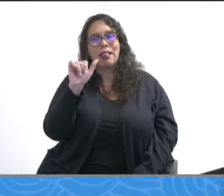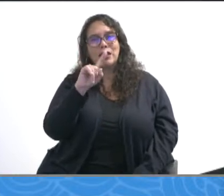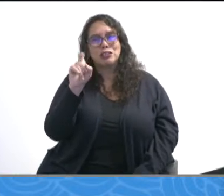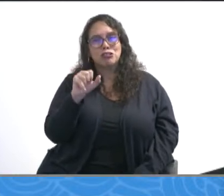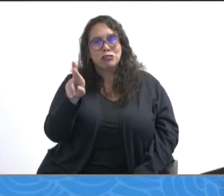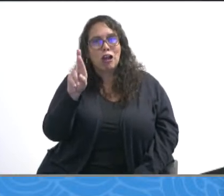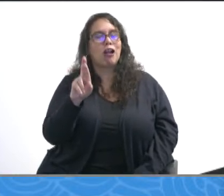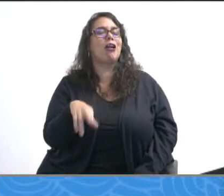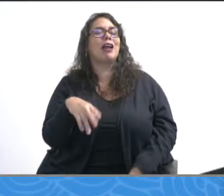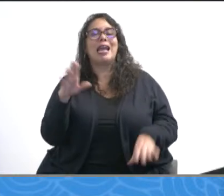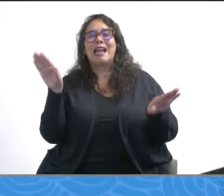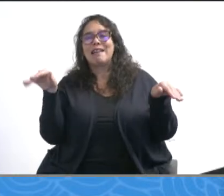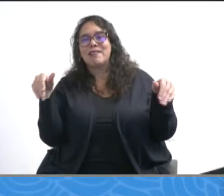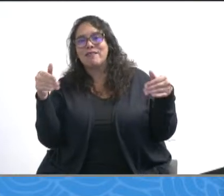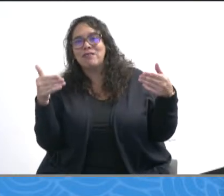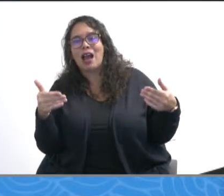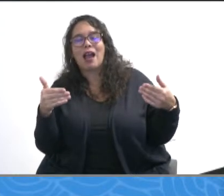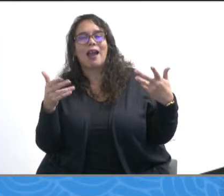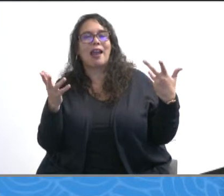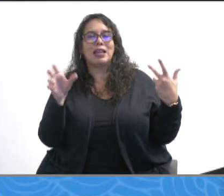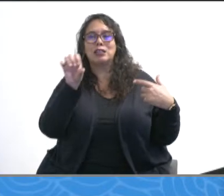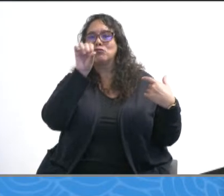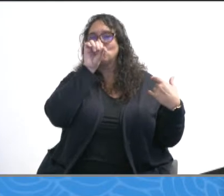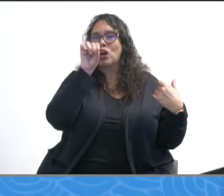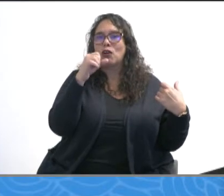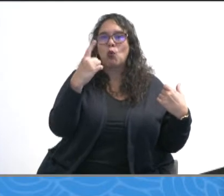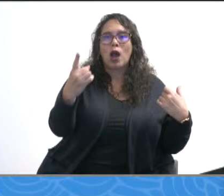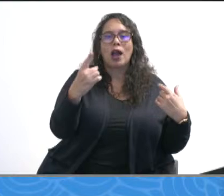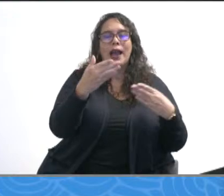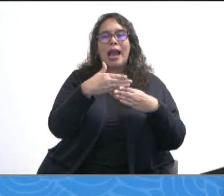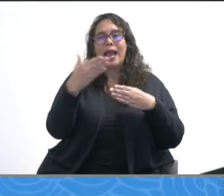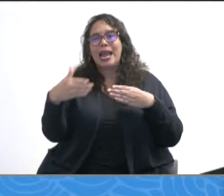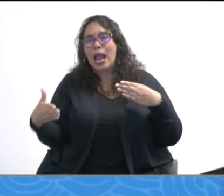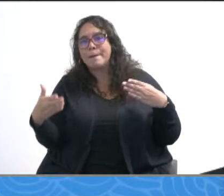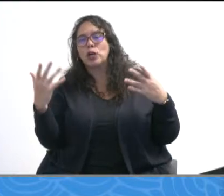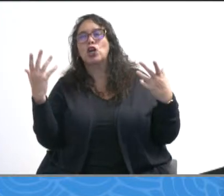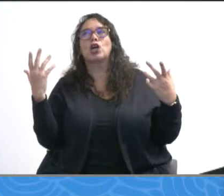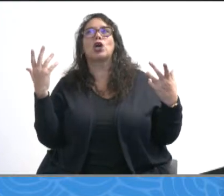invite a loved one, a neighbor, a fellow guardian,